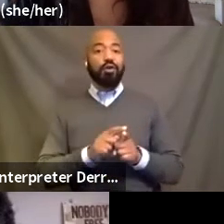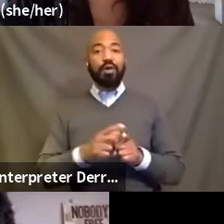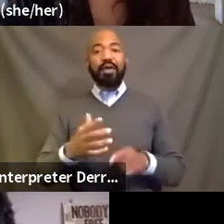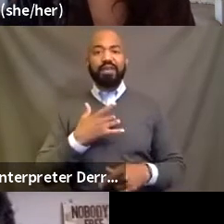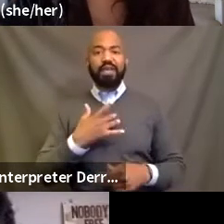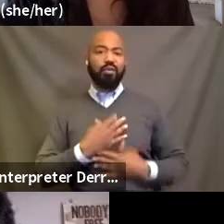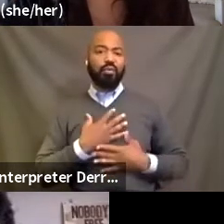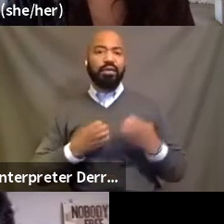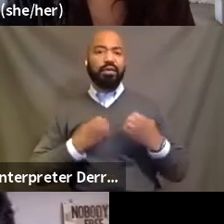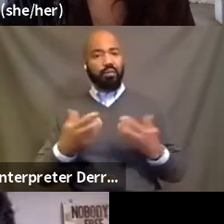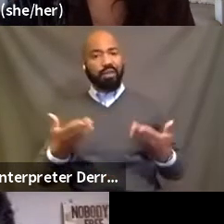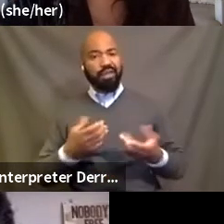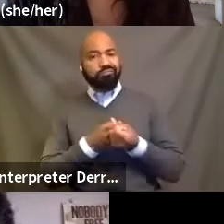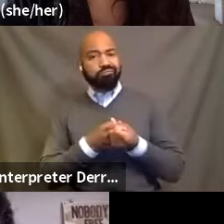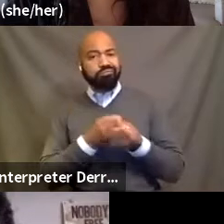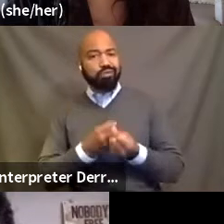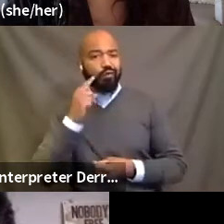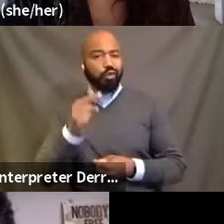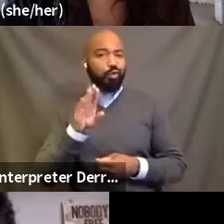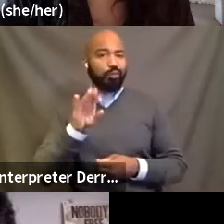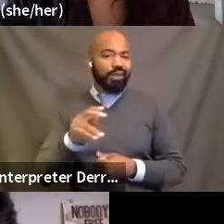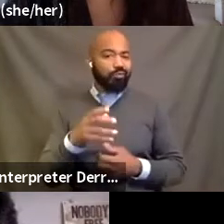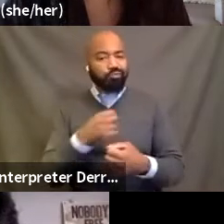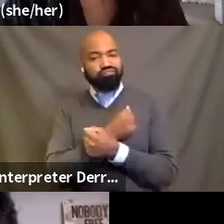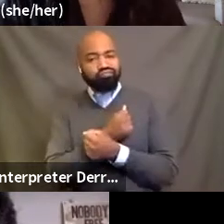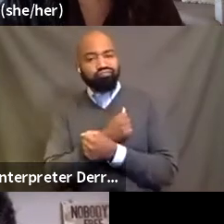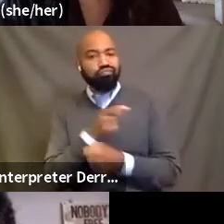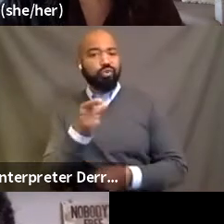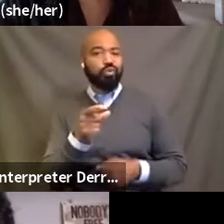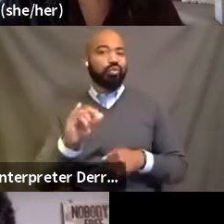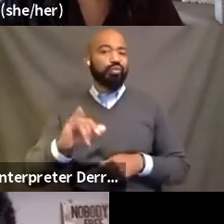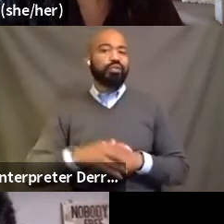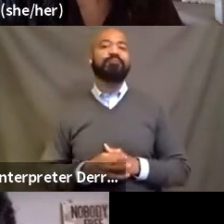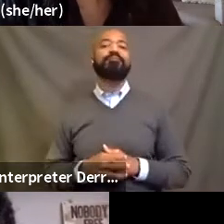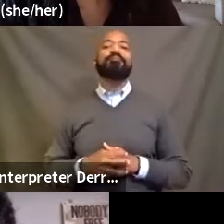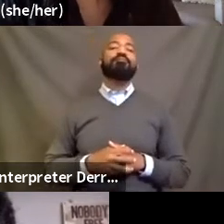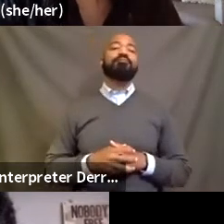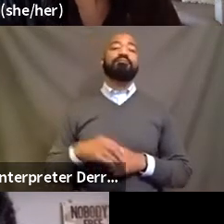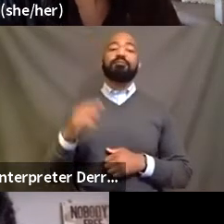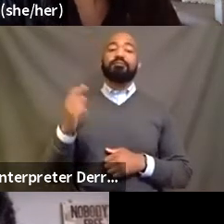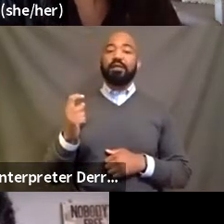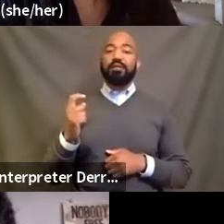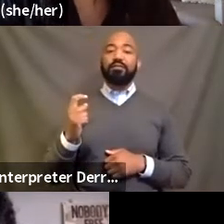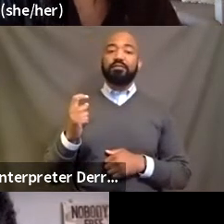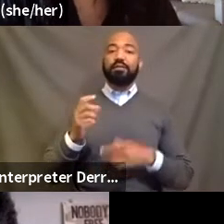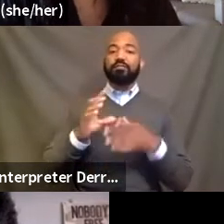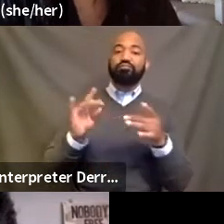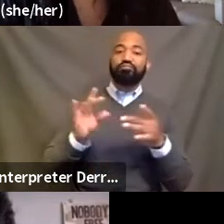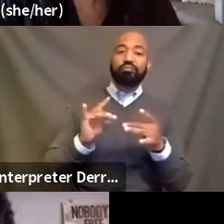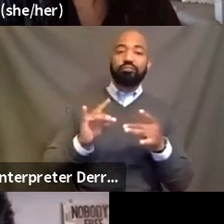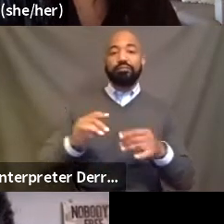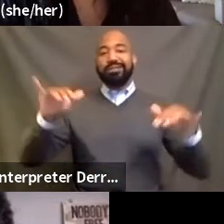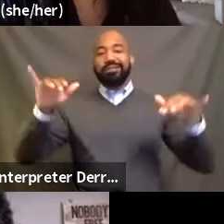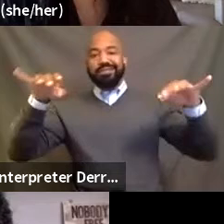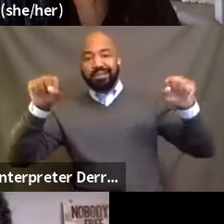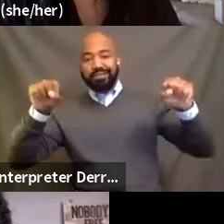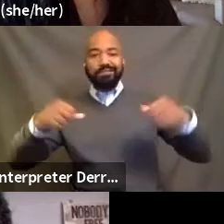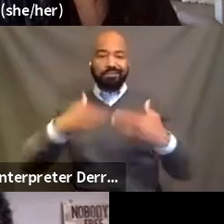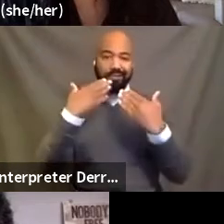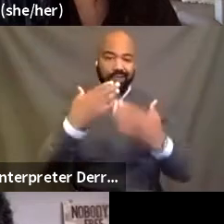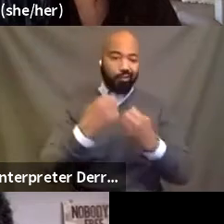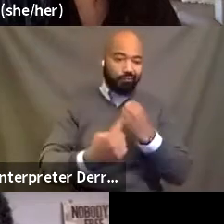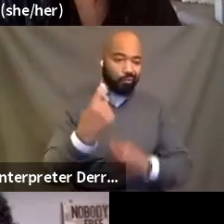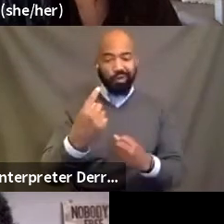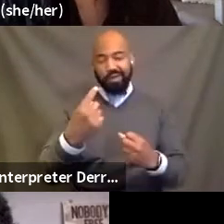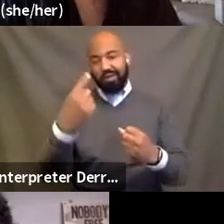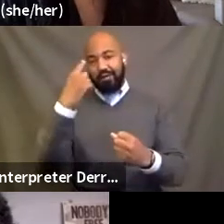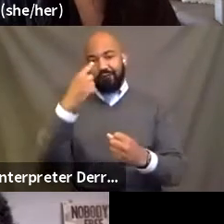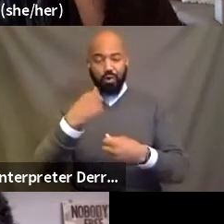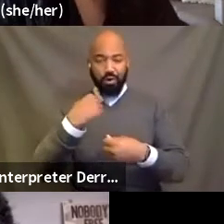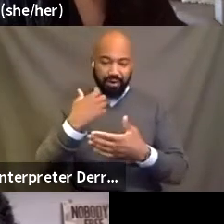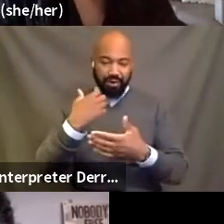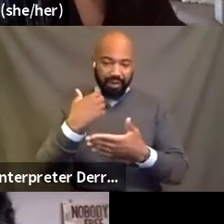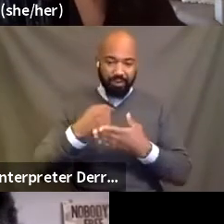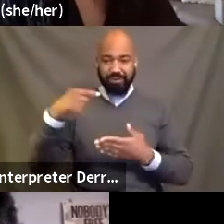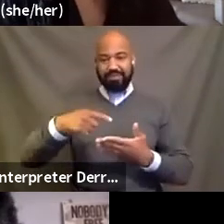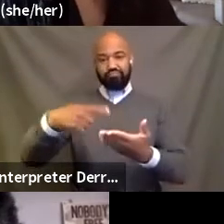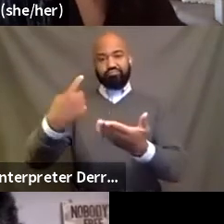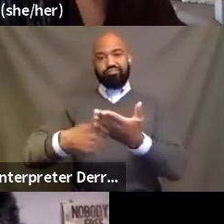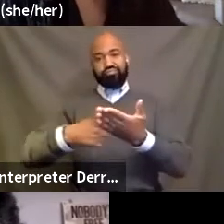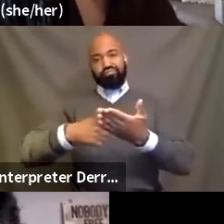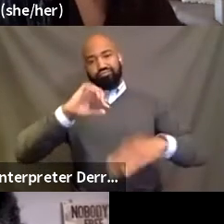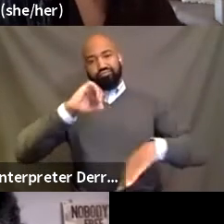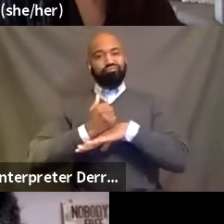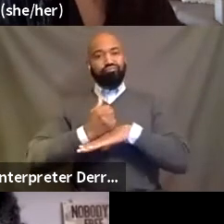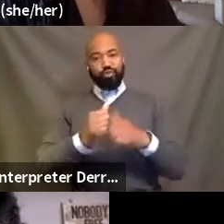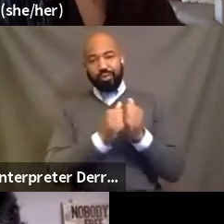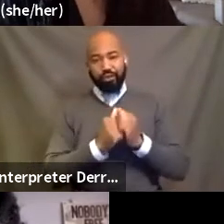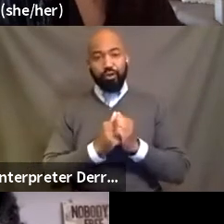x (they/themme): who helped put this discussion together, and thank you to Benjamin and Leah, especially for this scene, and I hope we are all holding each other and holding space for each other and continue to have opportunities to do so.